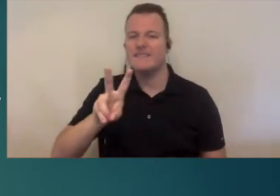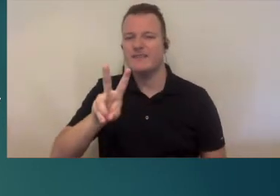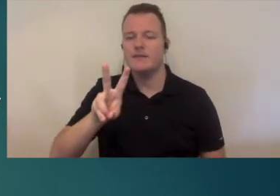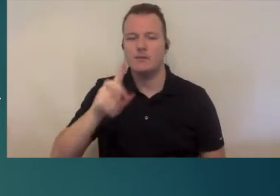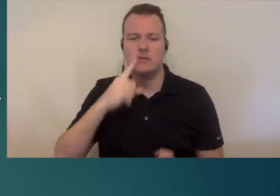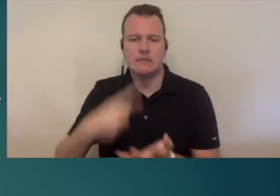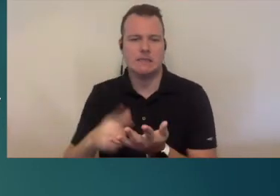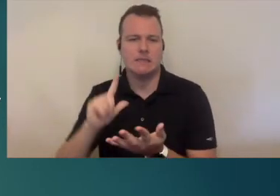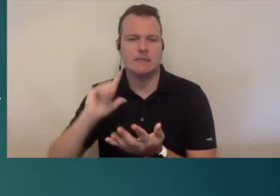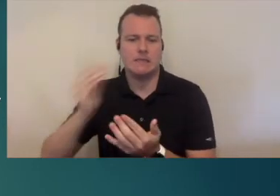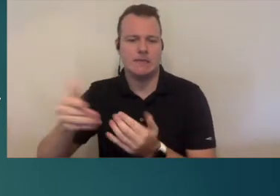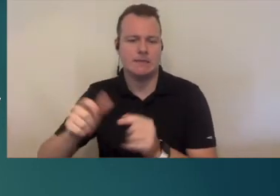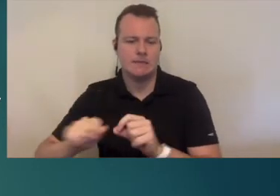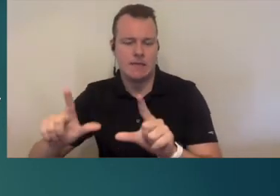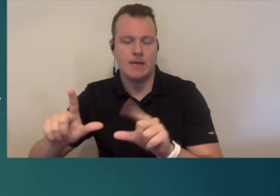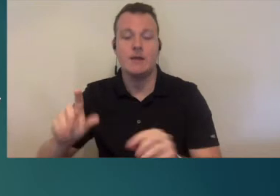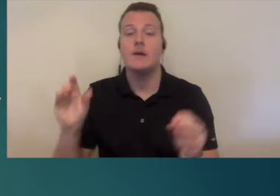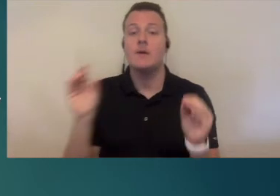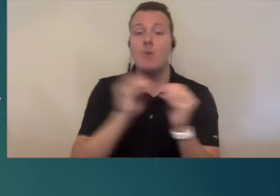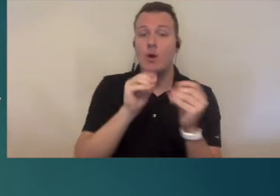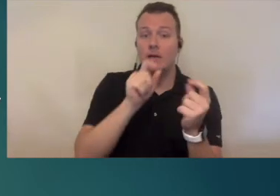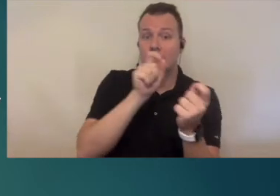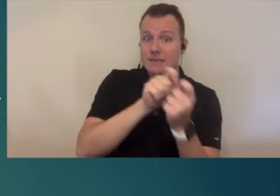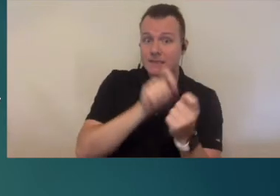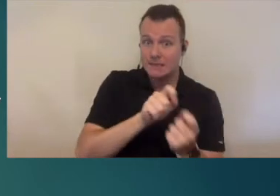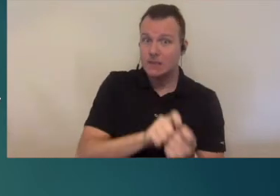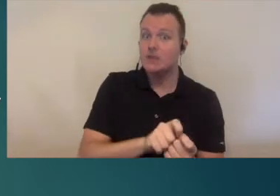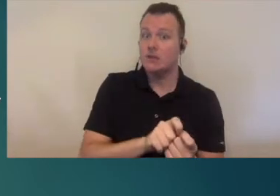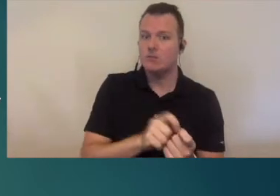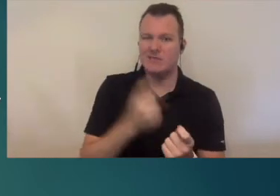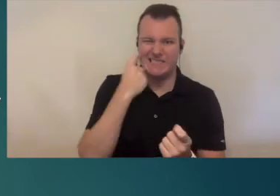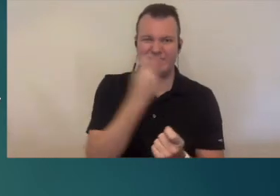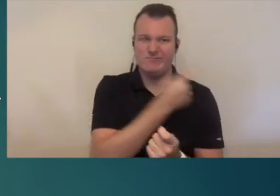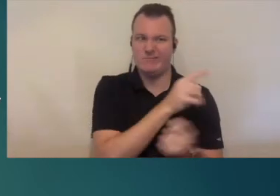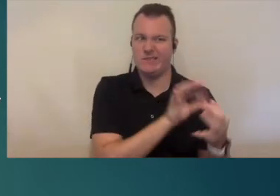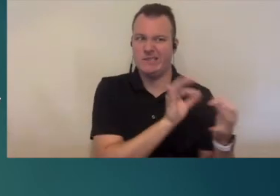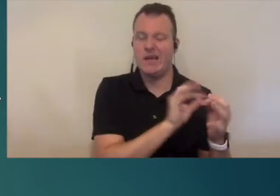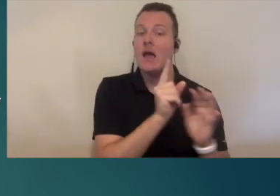can provide, the better. Like dr. Magann Faivre was saying, the hours are great, but